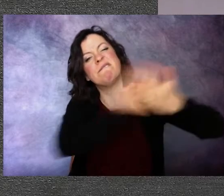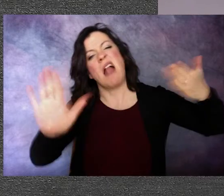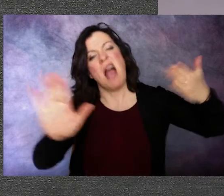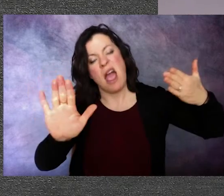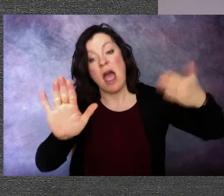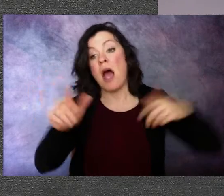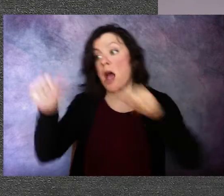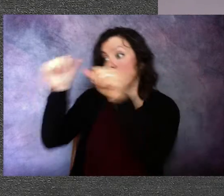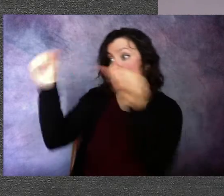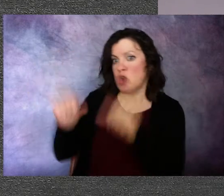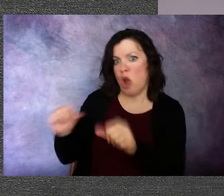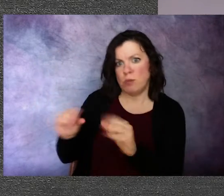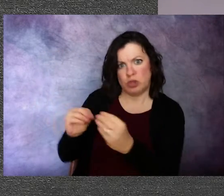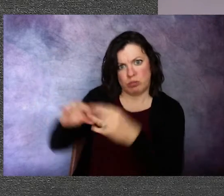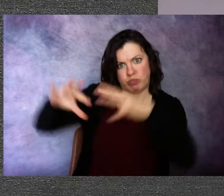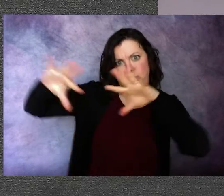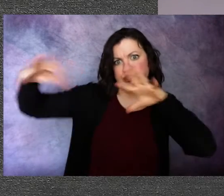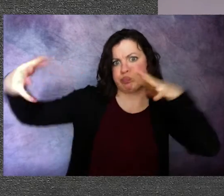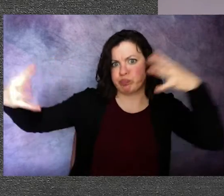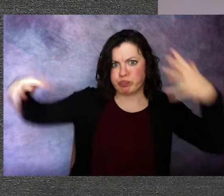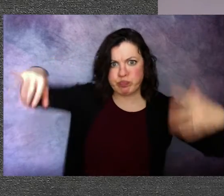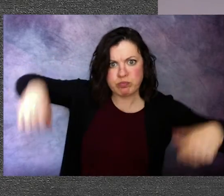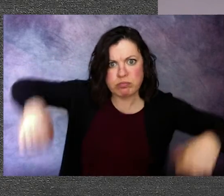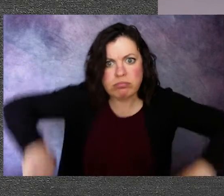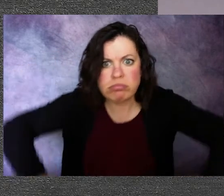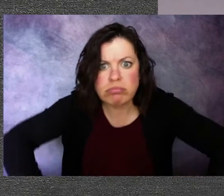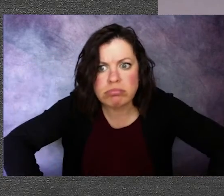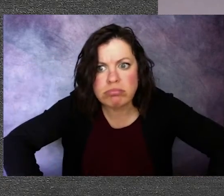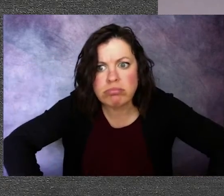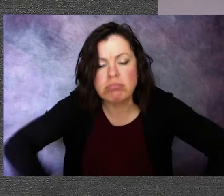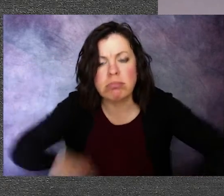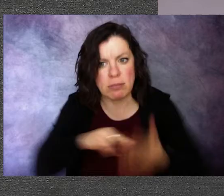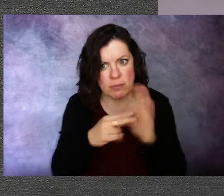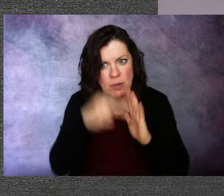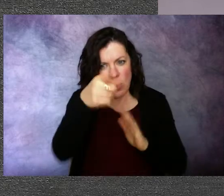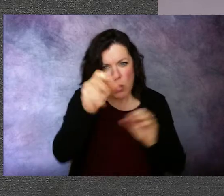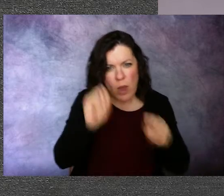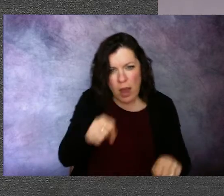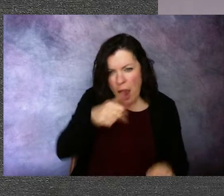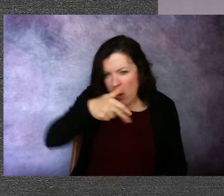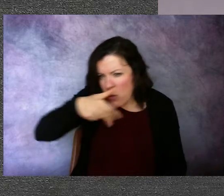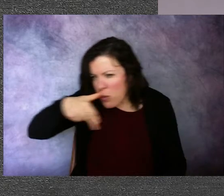Sculptures are something that we can see the front, the sides, and the back of.